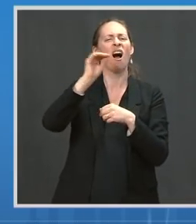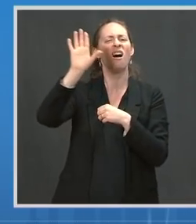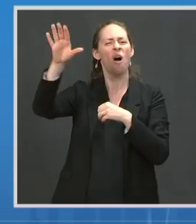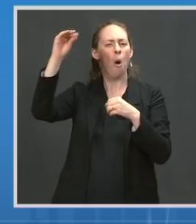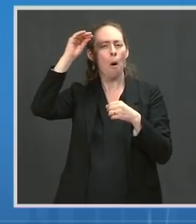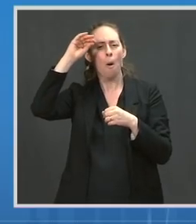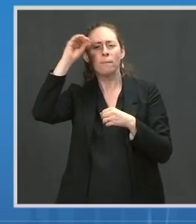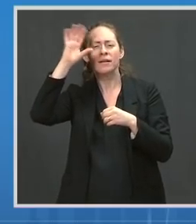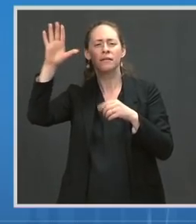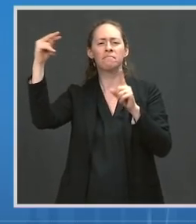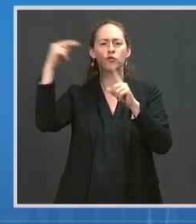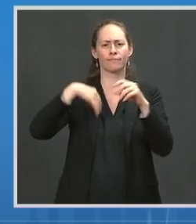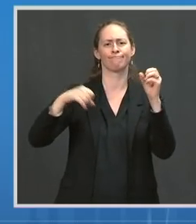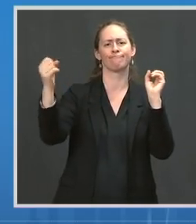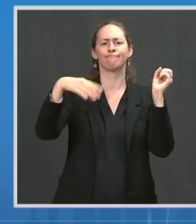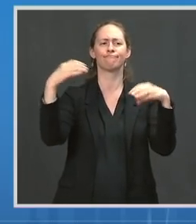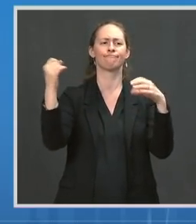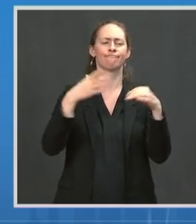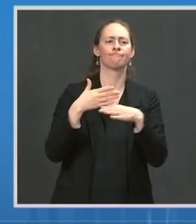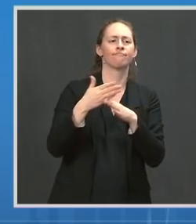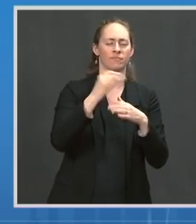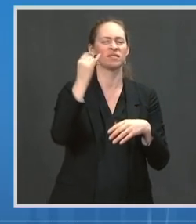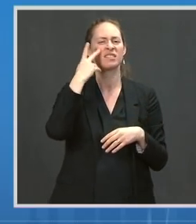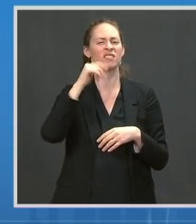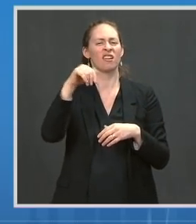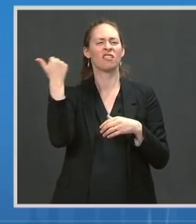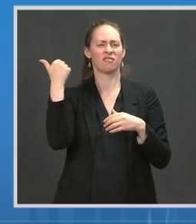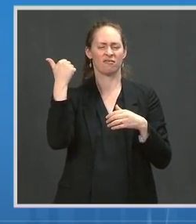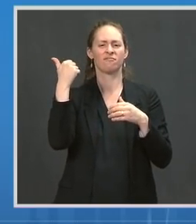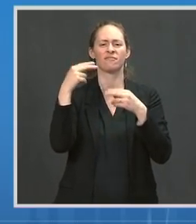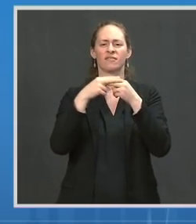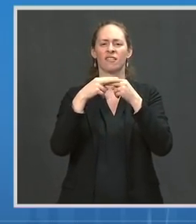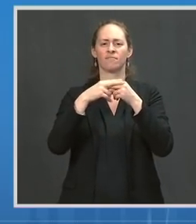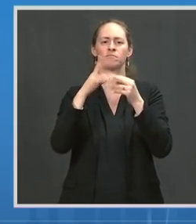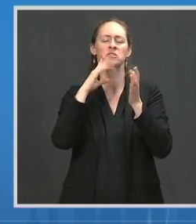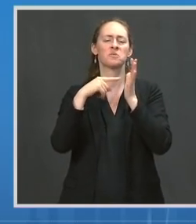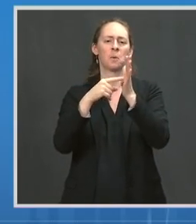This is the list of the organizations that are represented on the panel